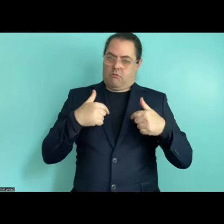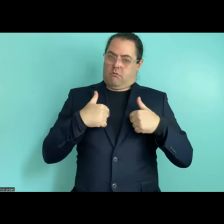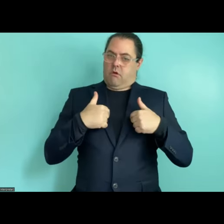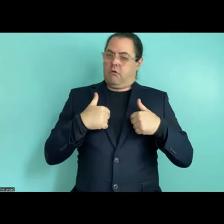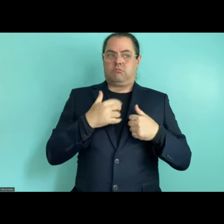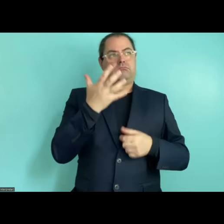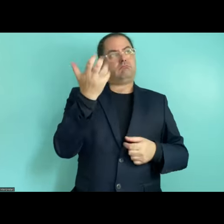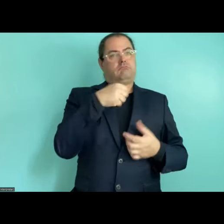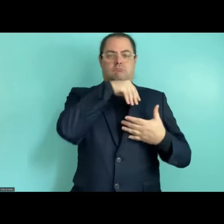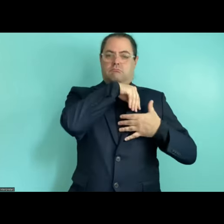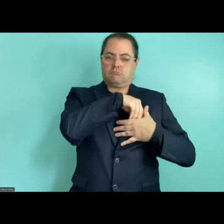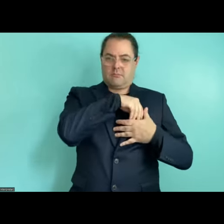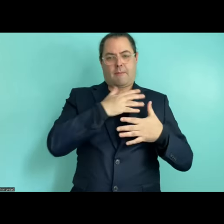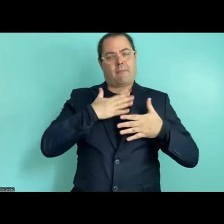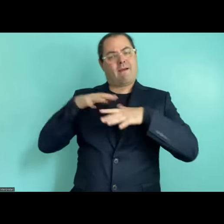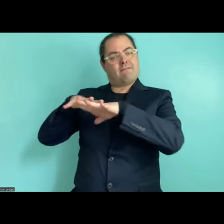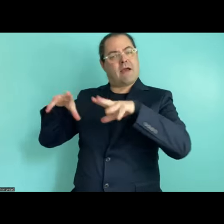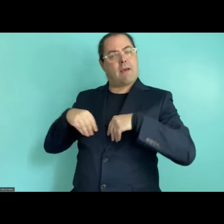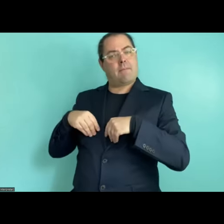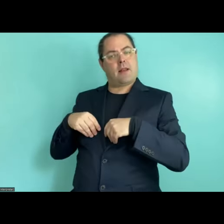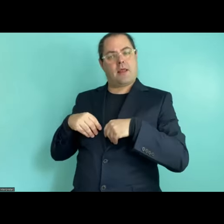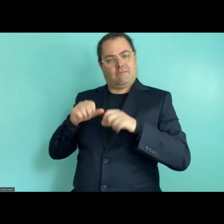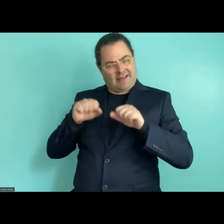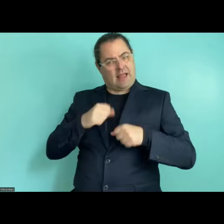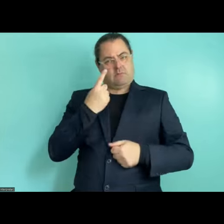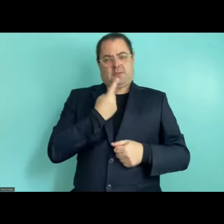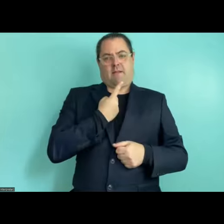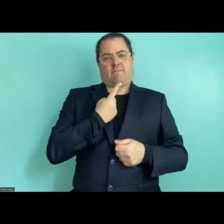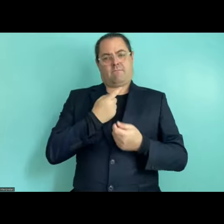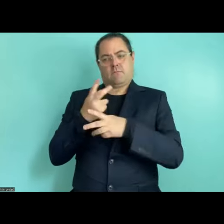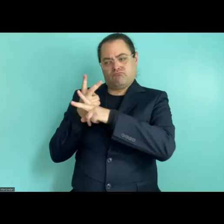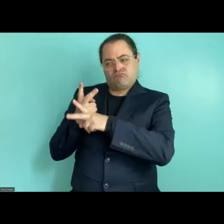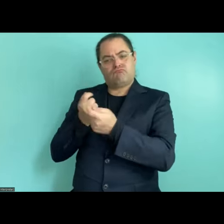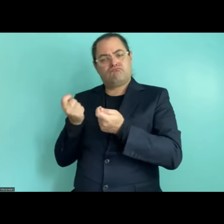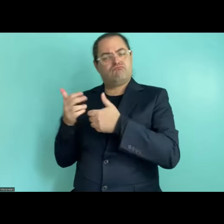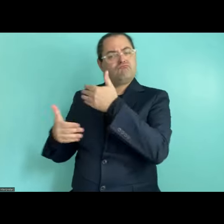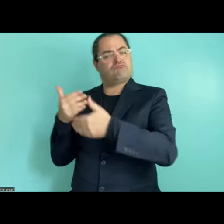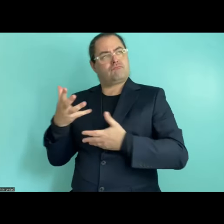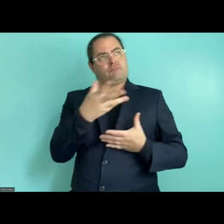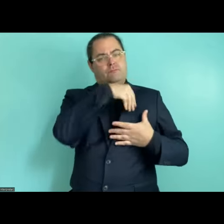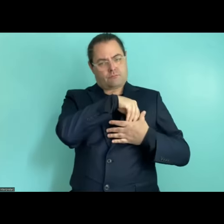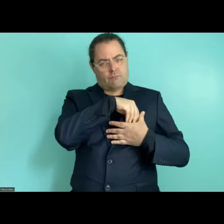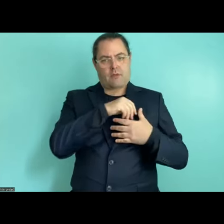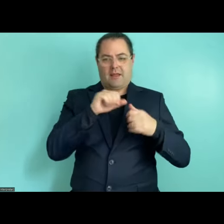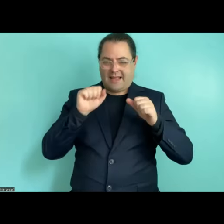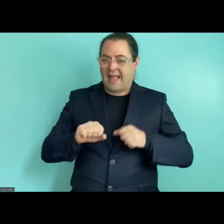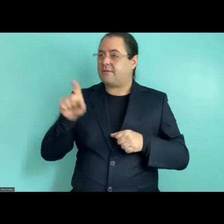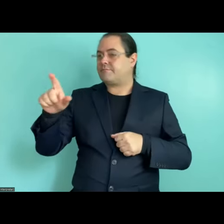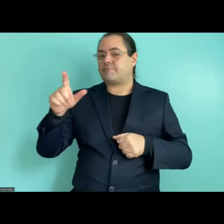as it is now, I'm paying a managed to rent a room for my mother. I'm paying school fees